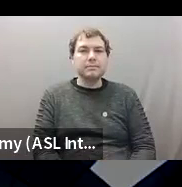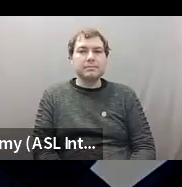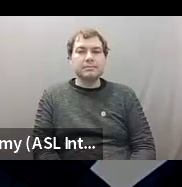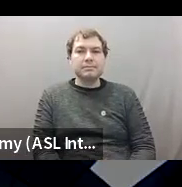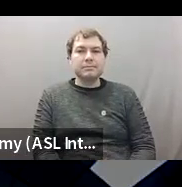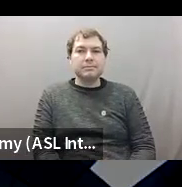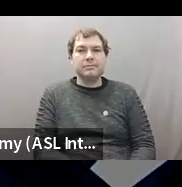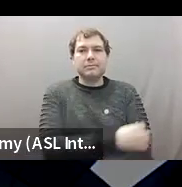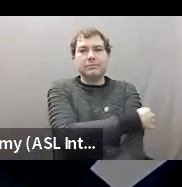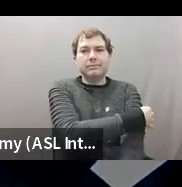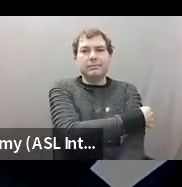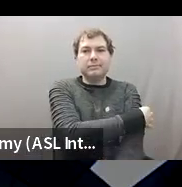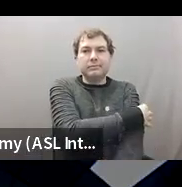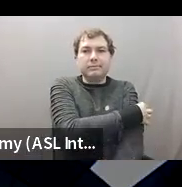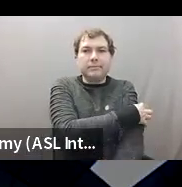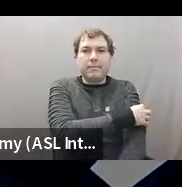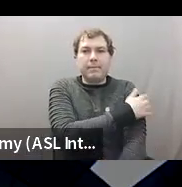Linda Pogue: And what else do we have?